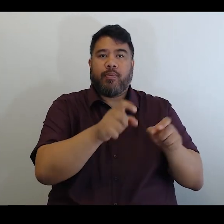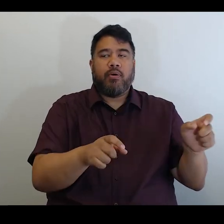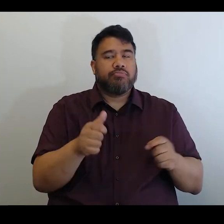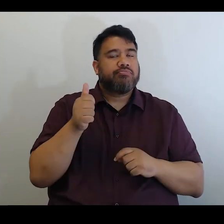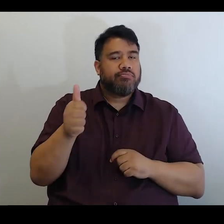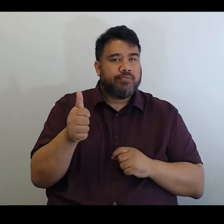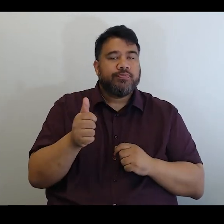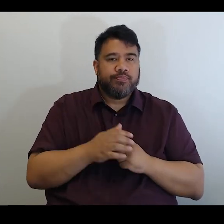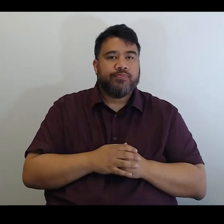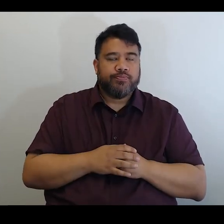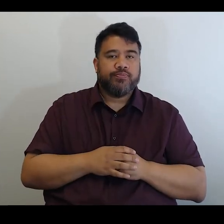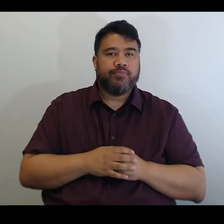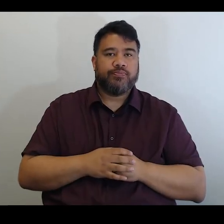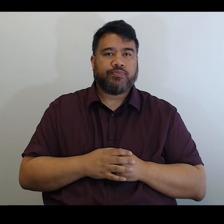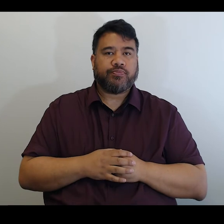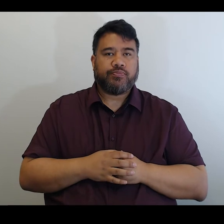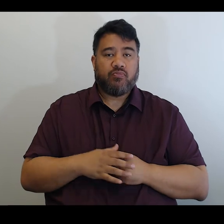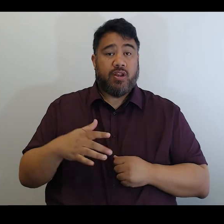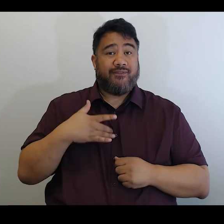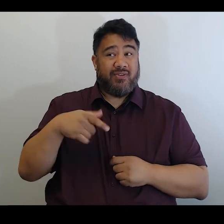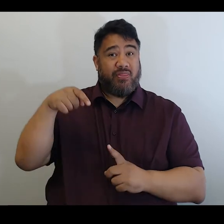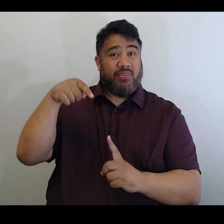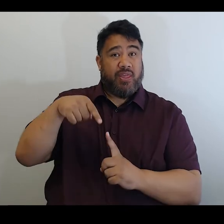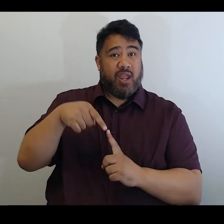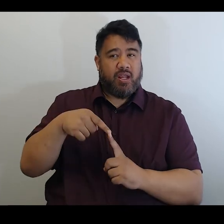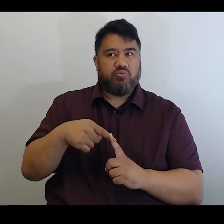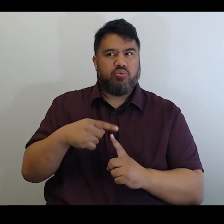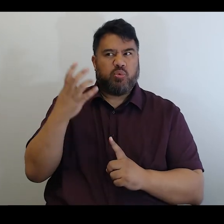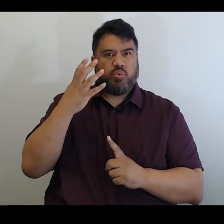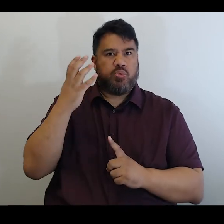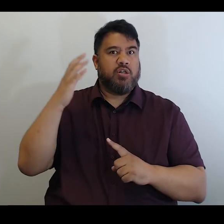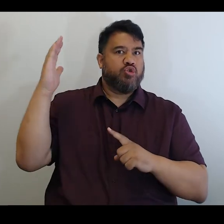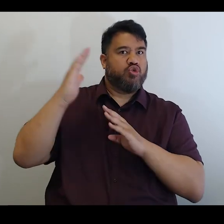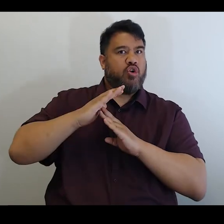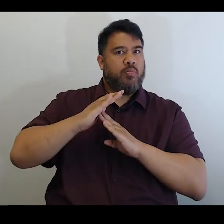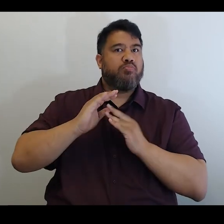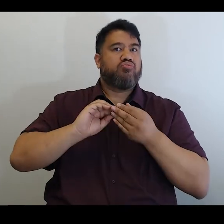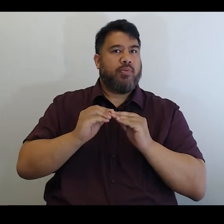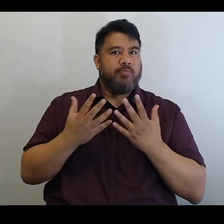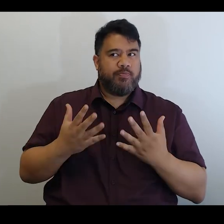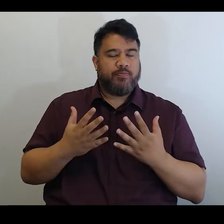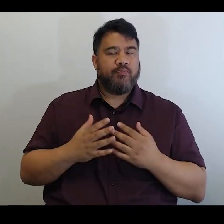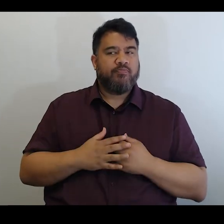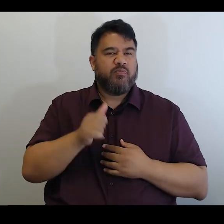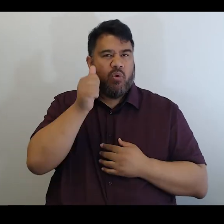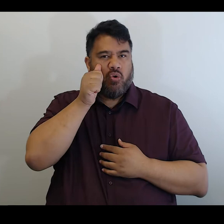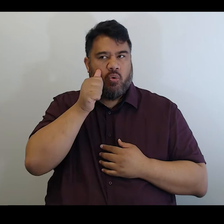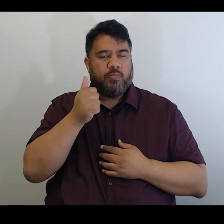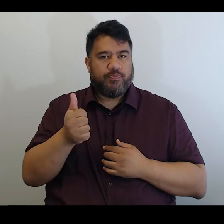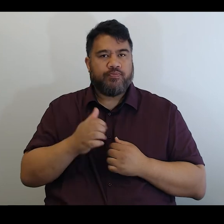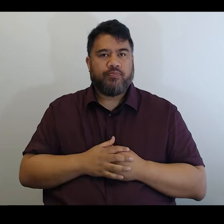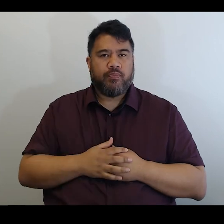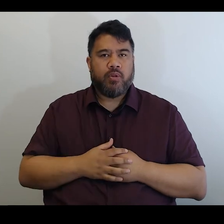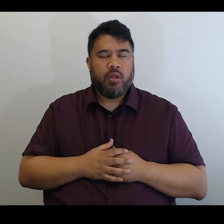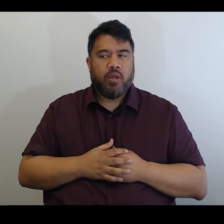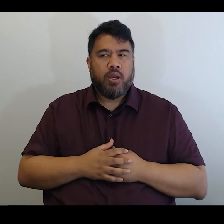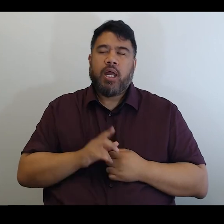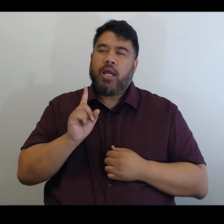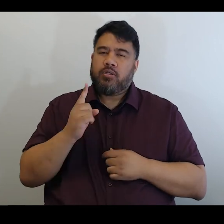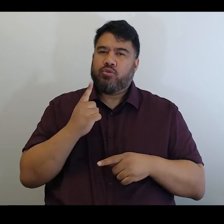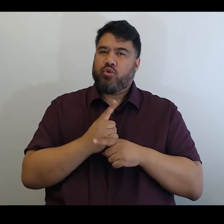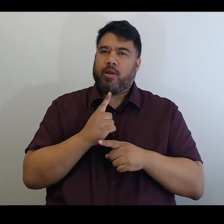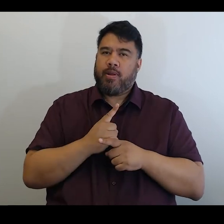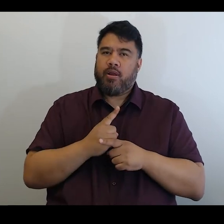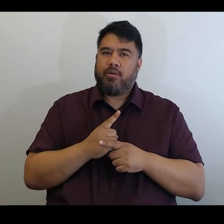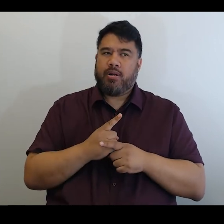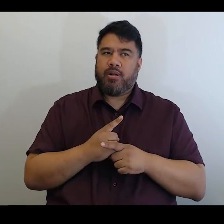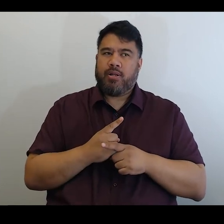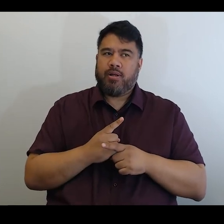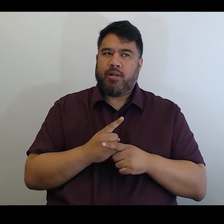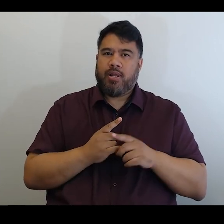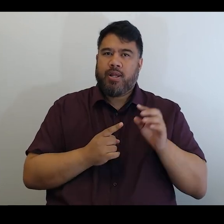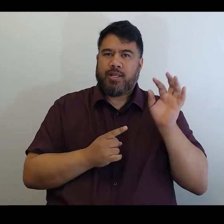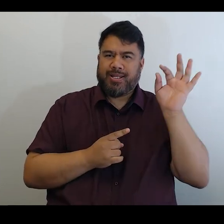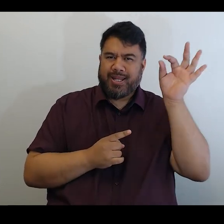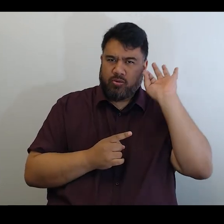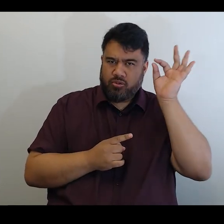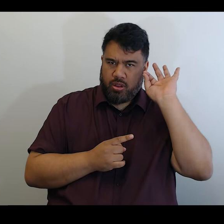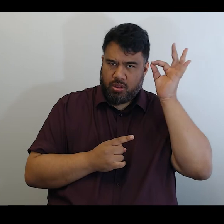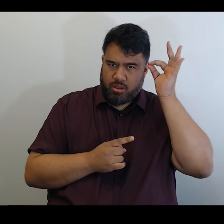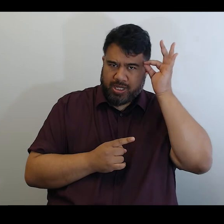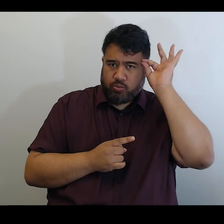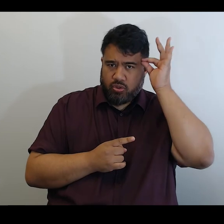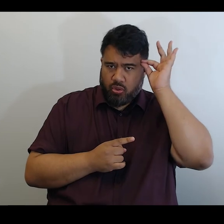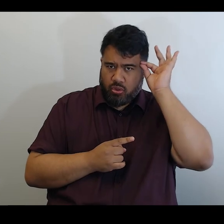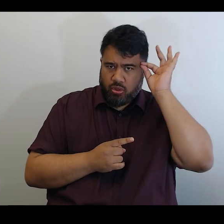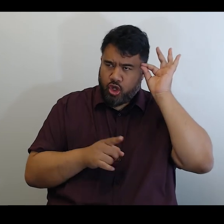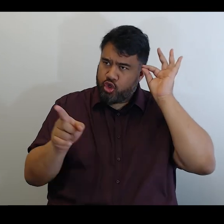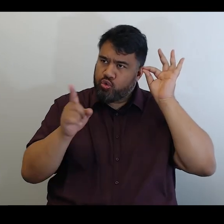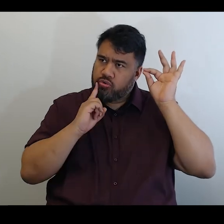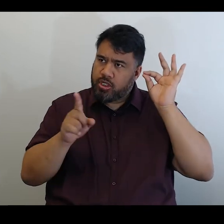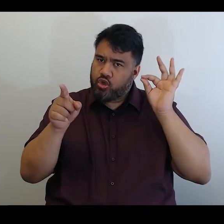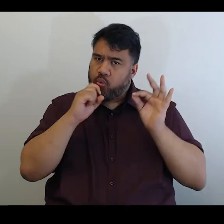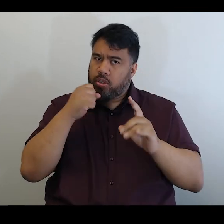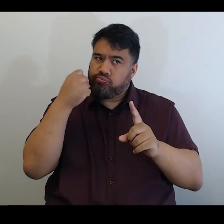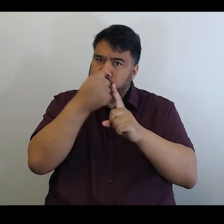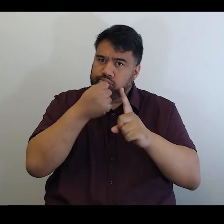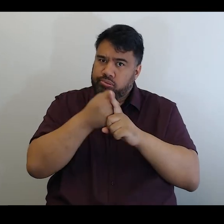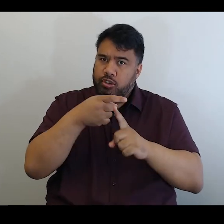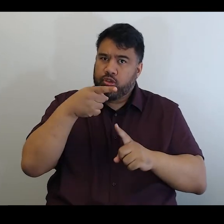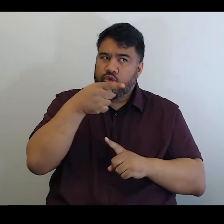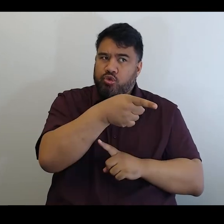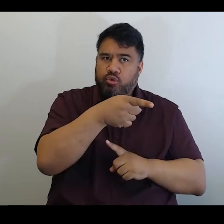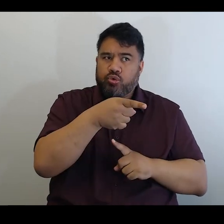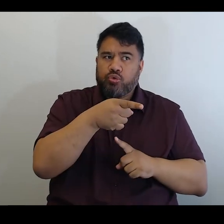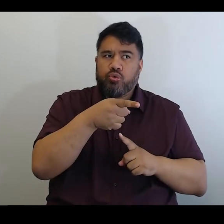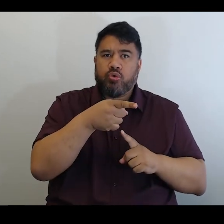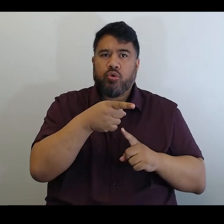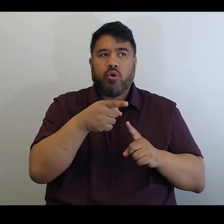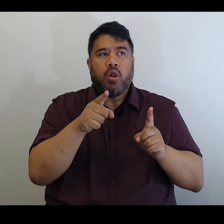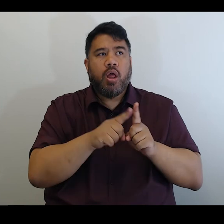and that certainly is probably one of the top issues. Wearing a different hat, in terms of my involvement with health, so you mentioned that you're going to have a major role in terms of advocacy towards some of the public policies,